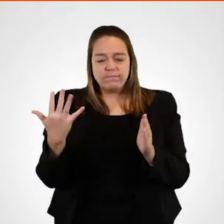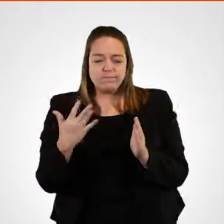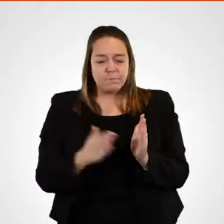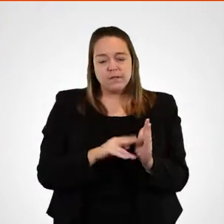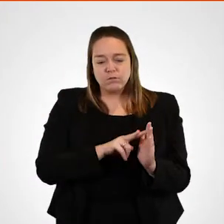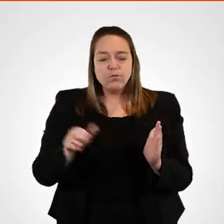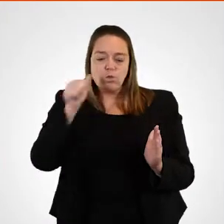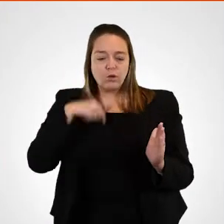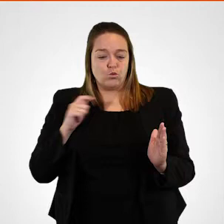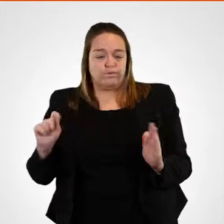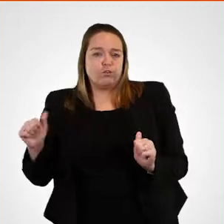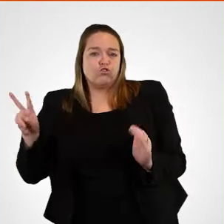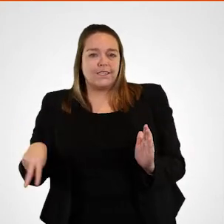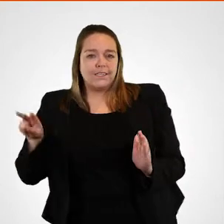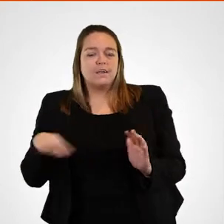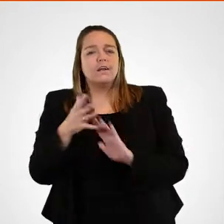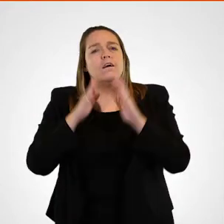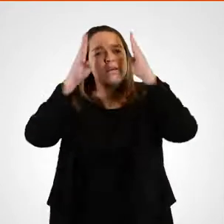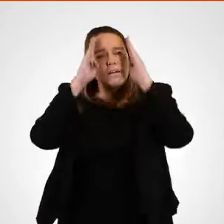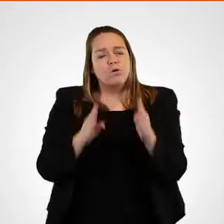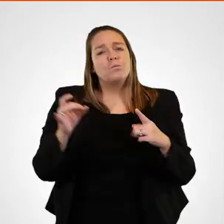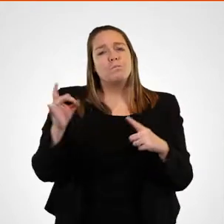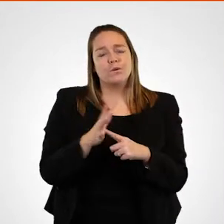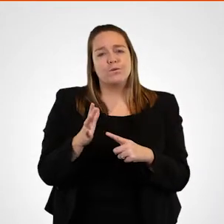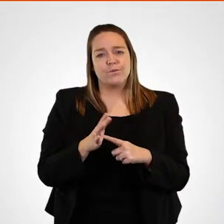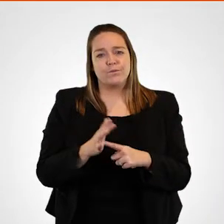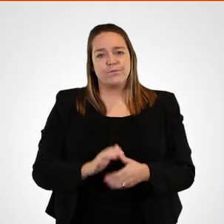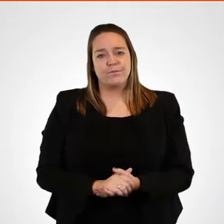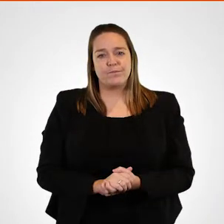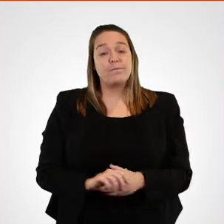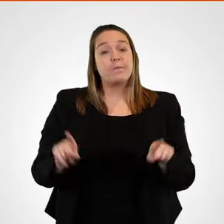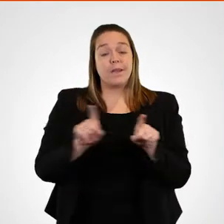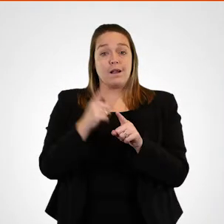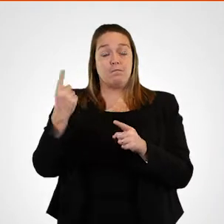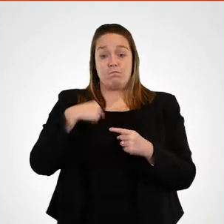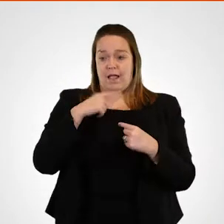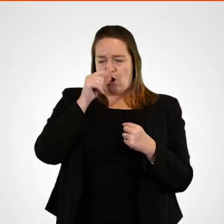And so staying focused is an important part. We know that they monitor their comprehension,